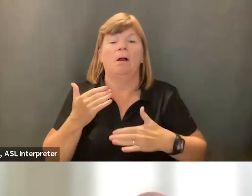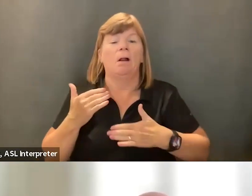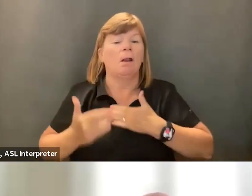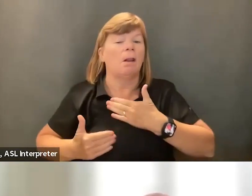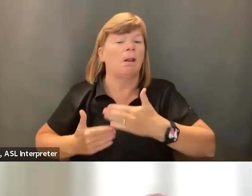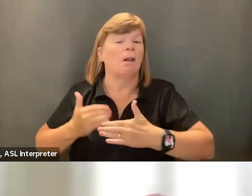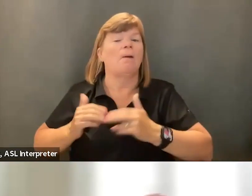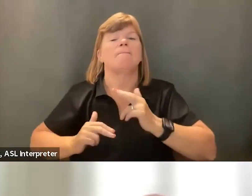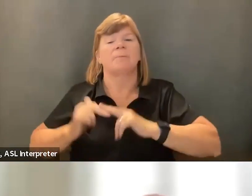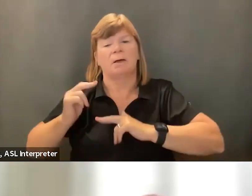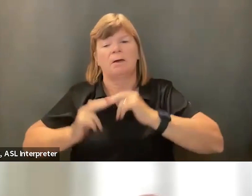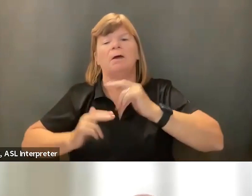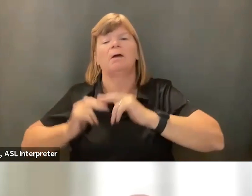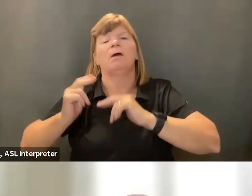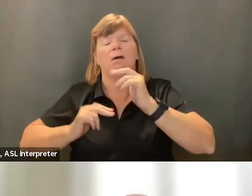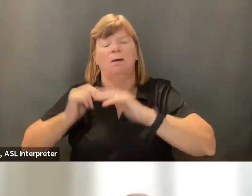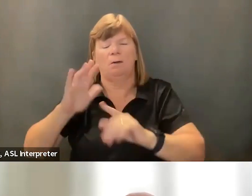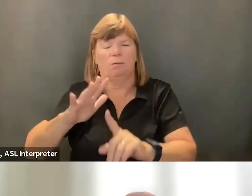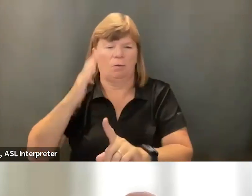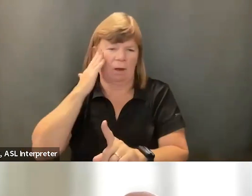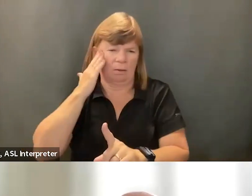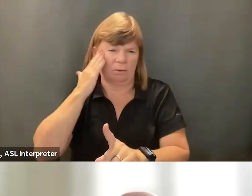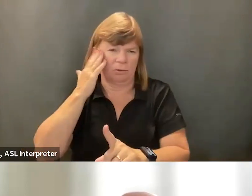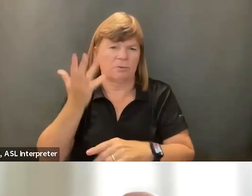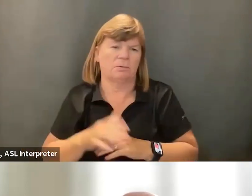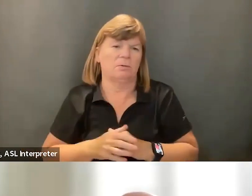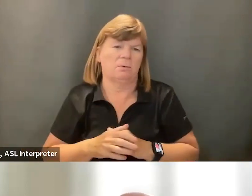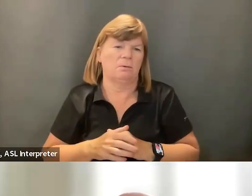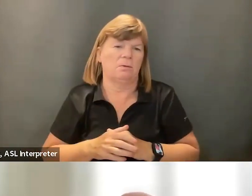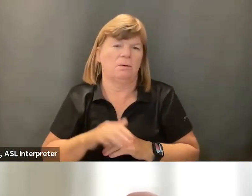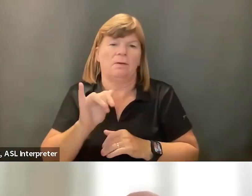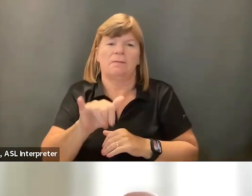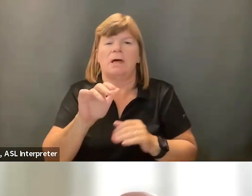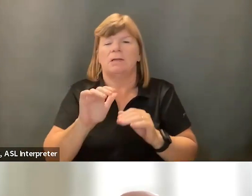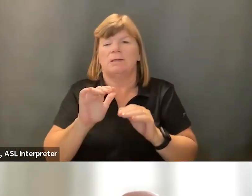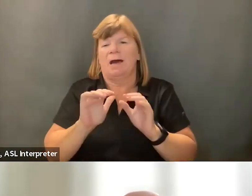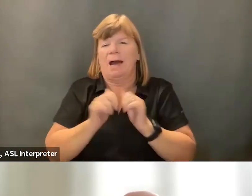and build the knowledge there now that's where some of the strategies might play a bigger role